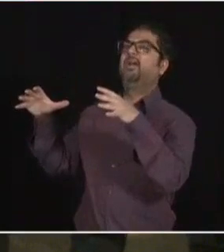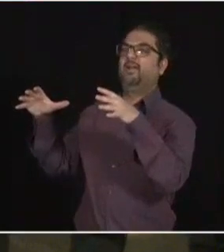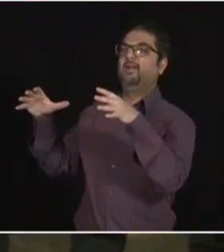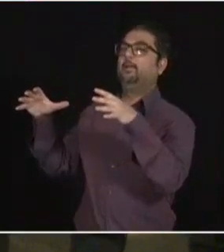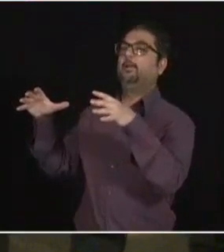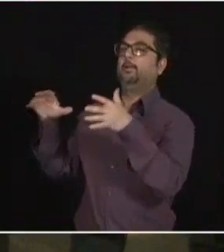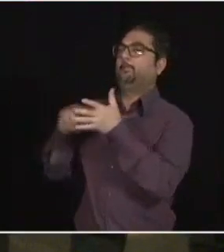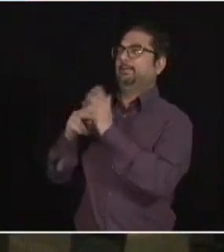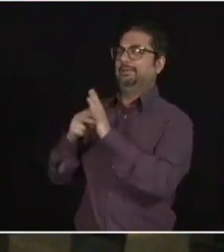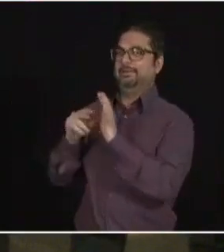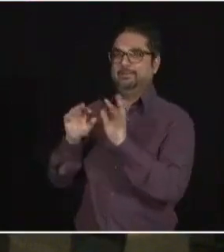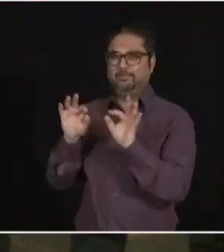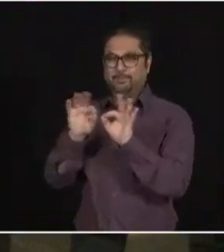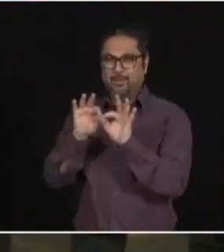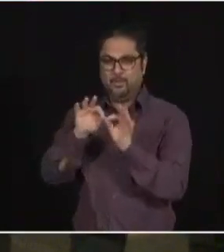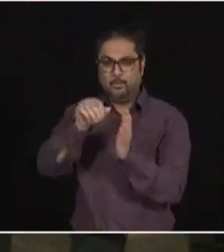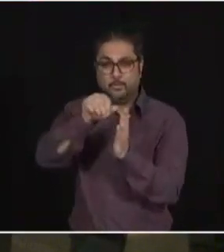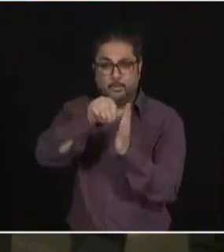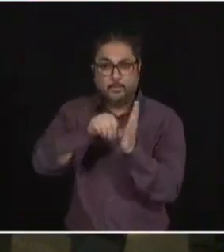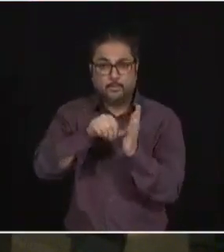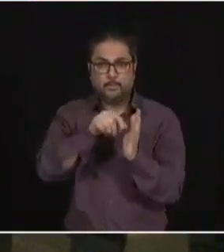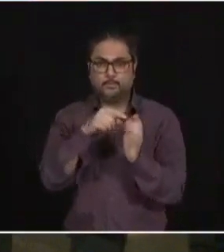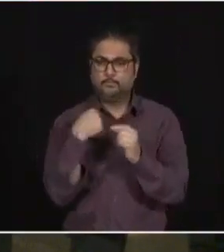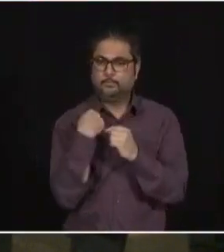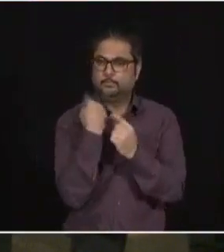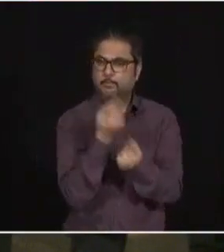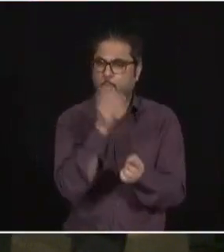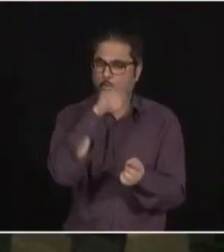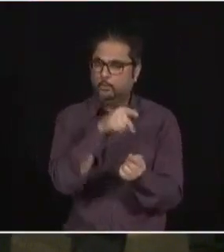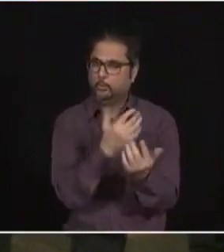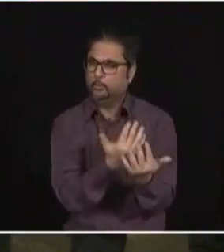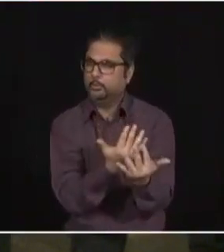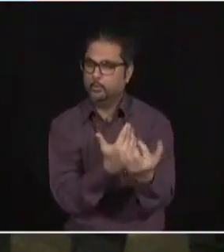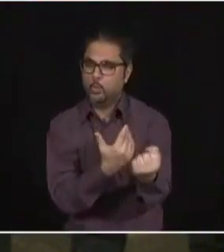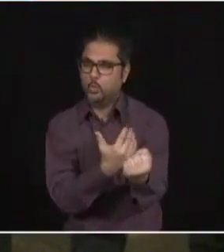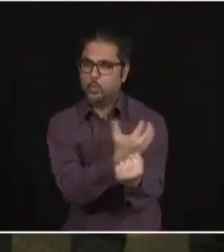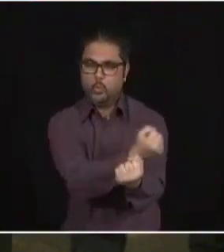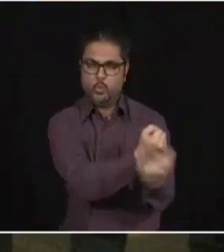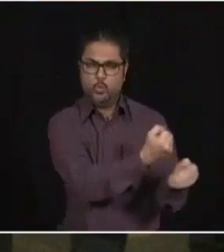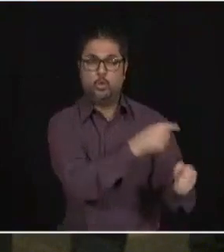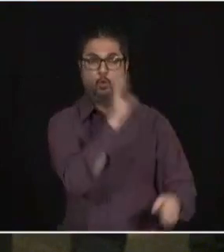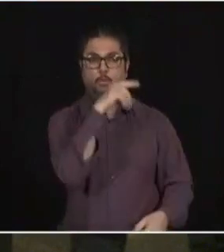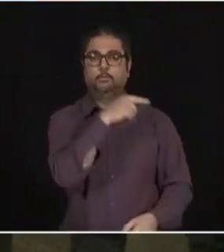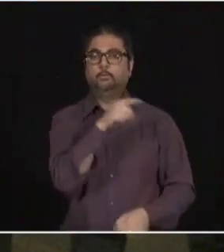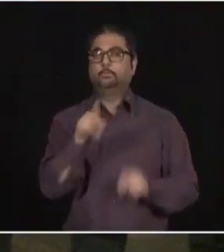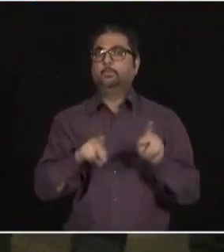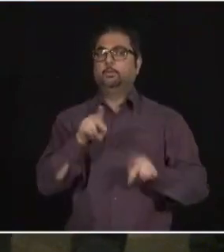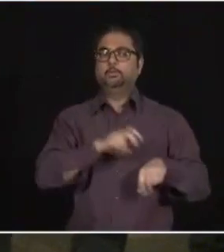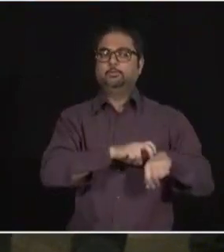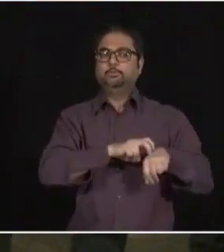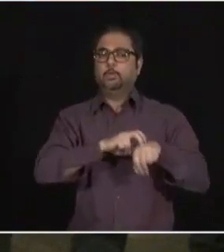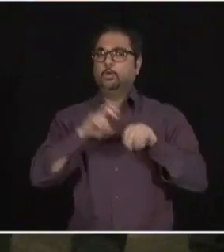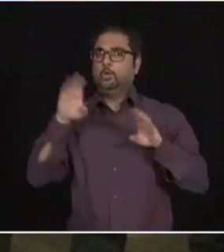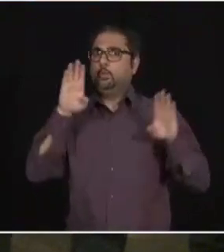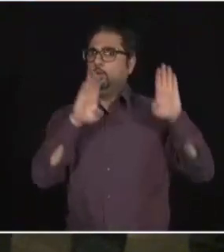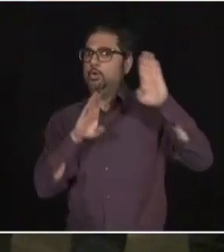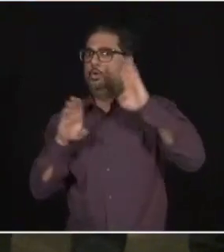wanting to get to those essential surgeries that people have been waiting for. I know that's causing a lot of anxiety for a lot